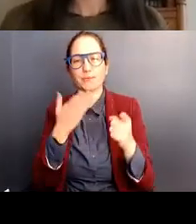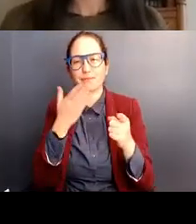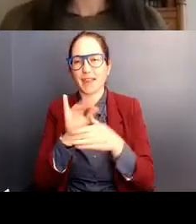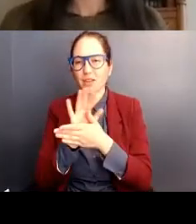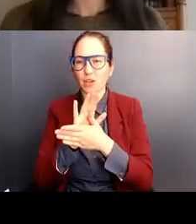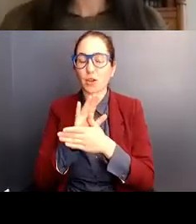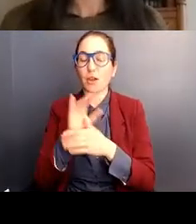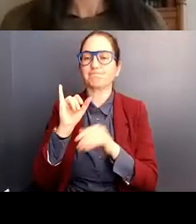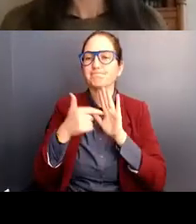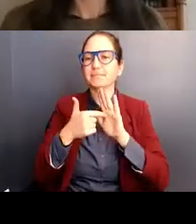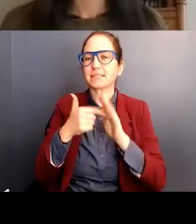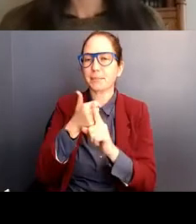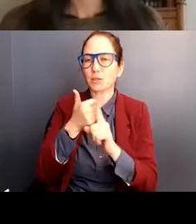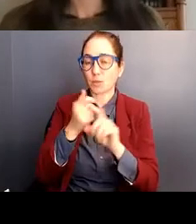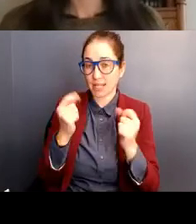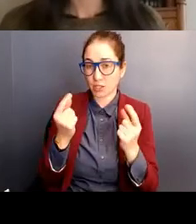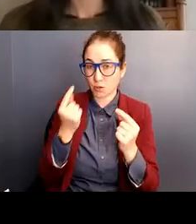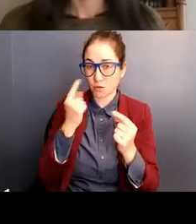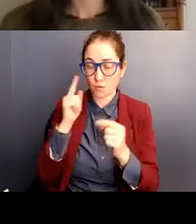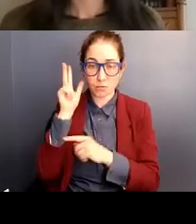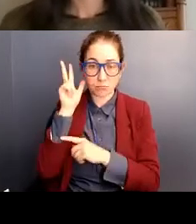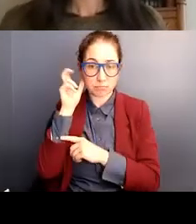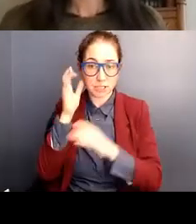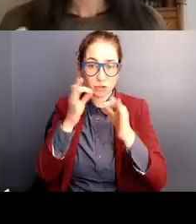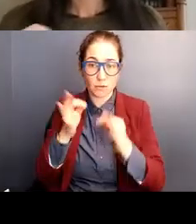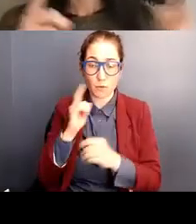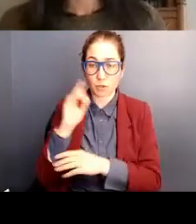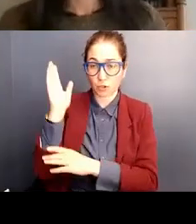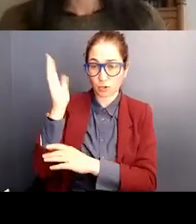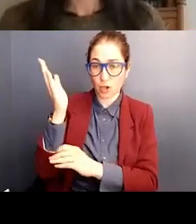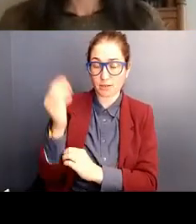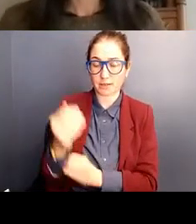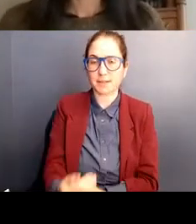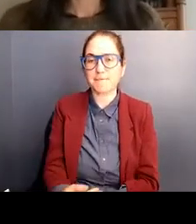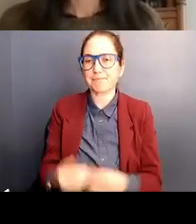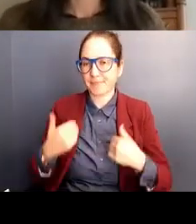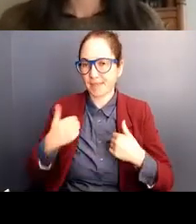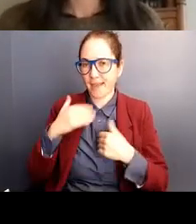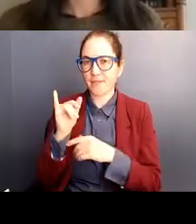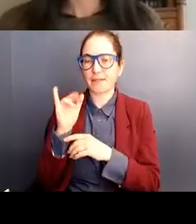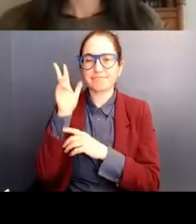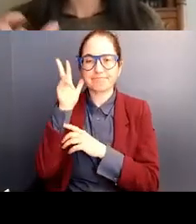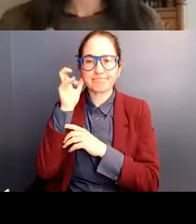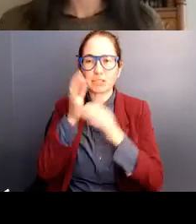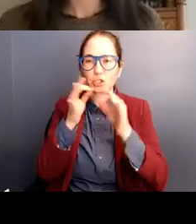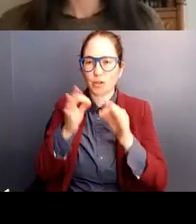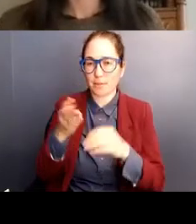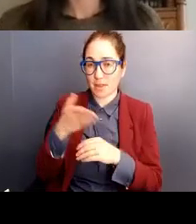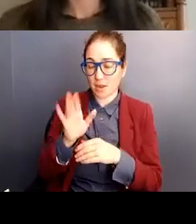first of all, for audio description for talks. So we have an audio describer that's on this recorded video so that was the woman's